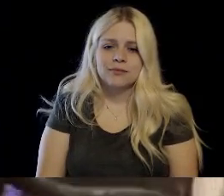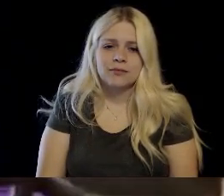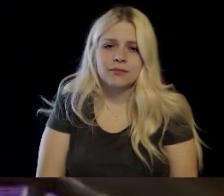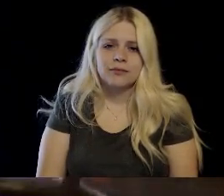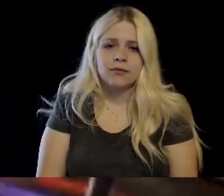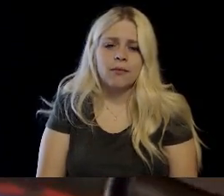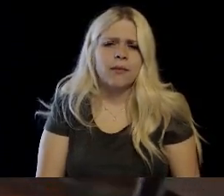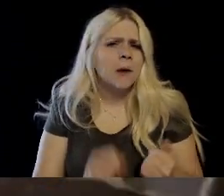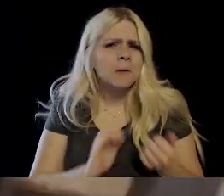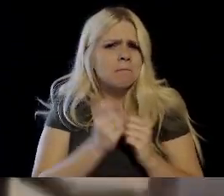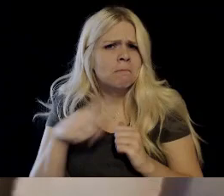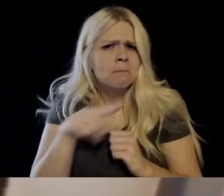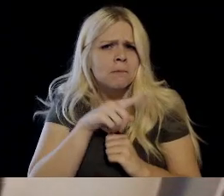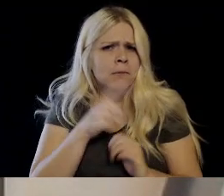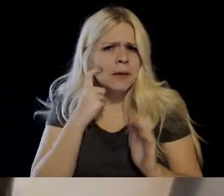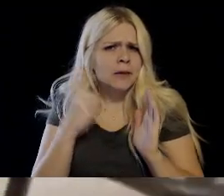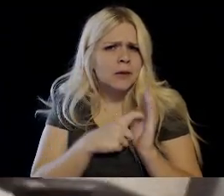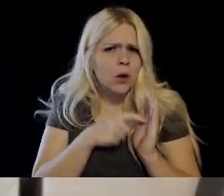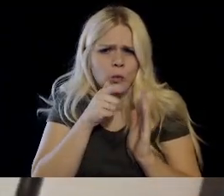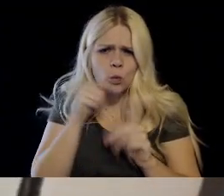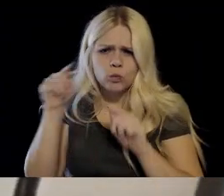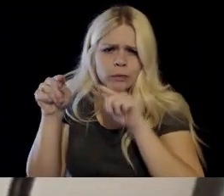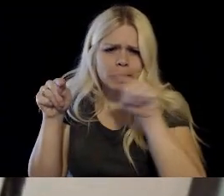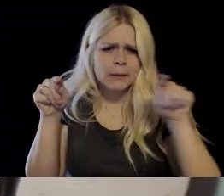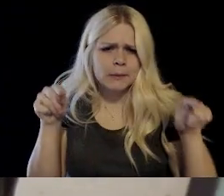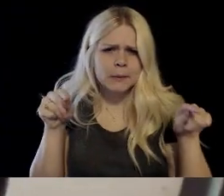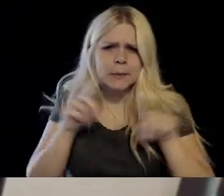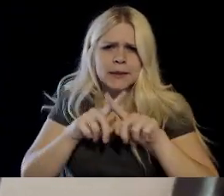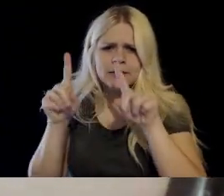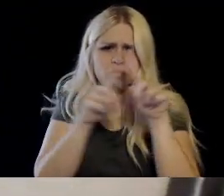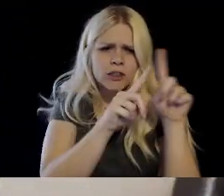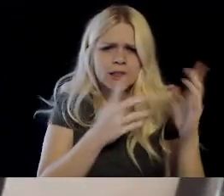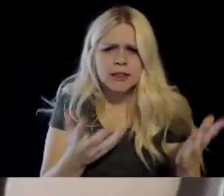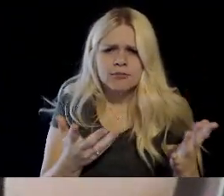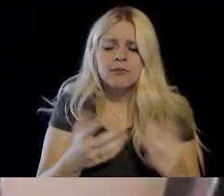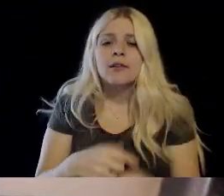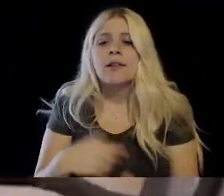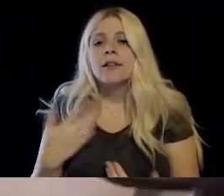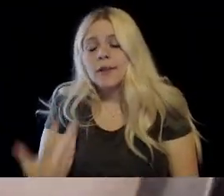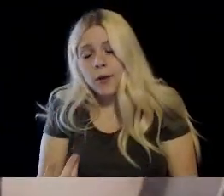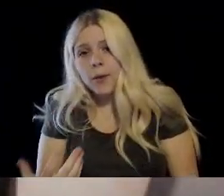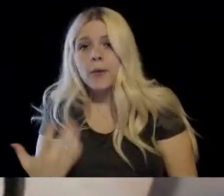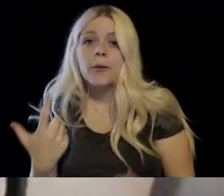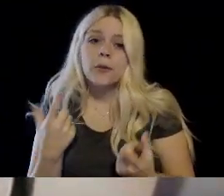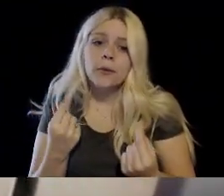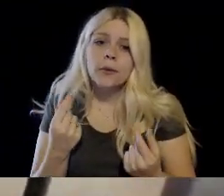Joanne: We tell them apart? So, the more you look at them the more you can see the differences